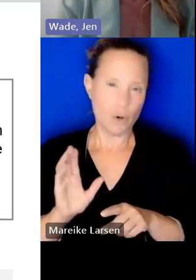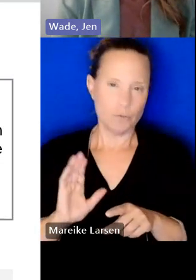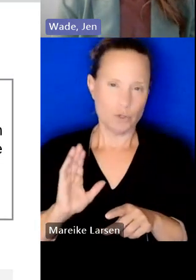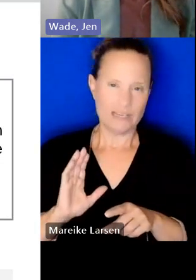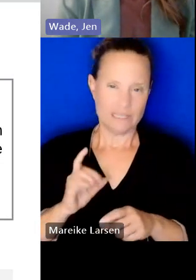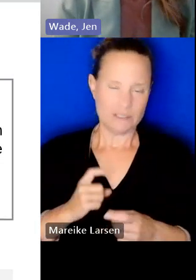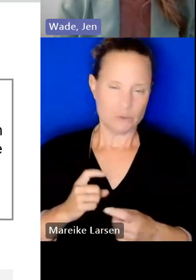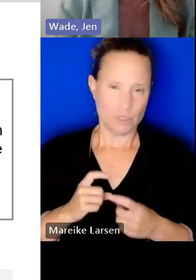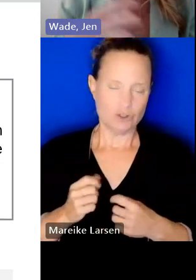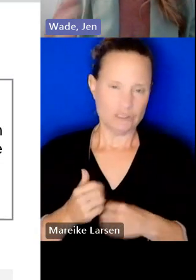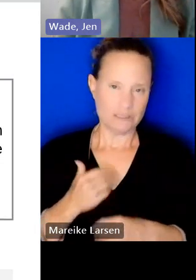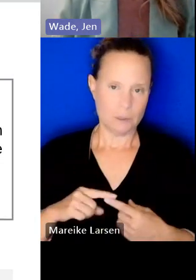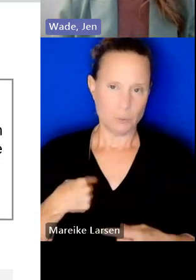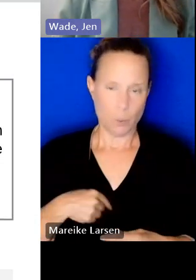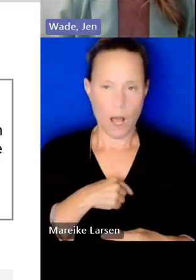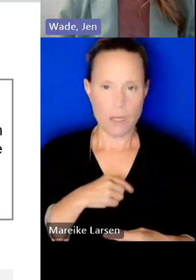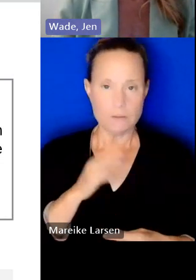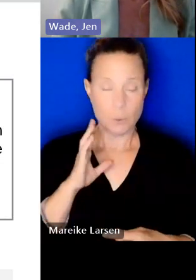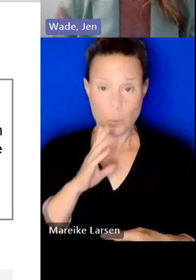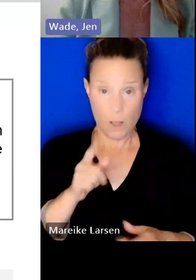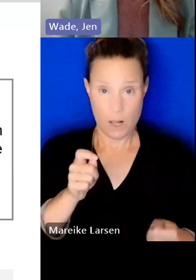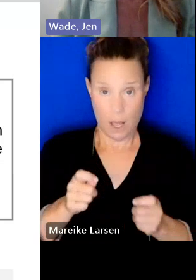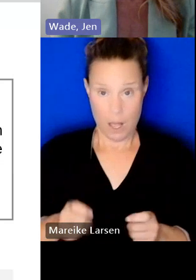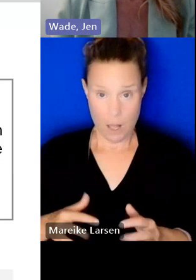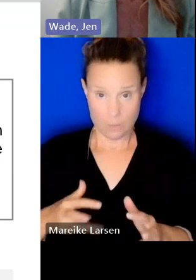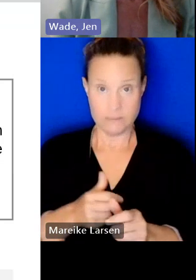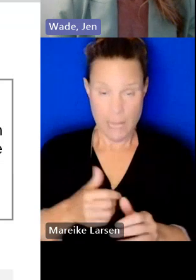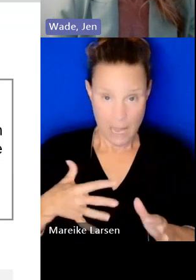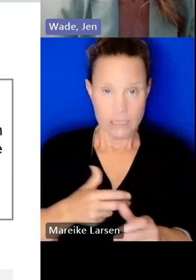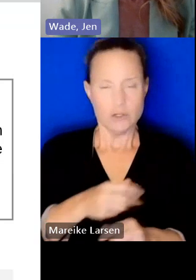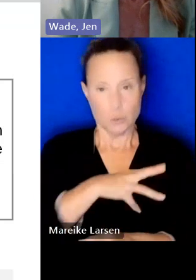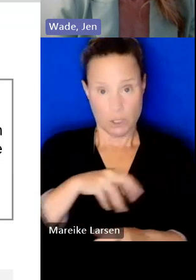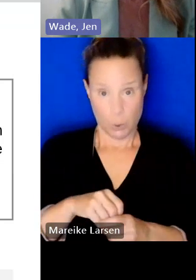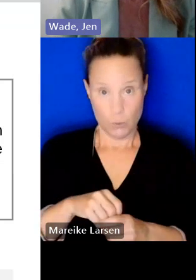previously submitted, and will be updated as we go to include the RFA webinar.